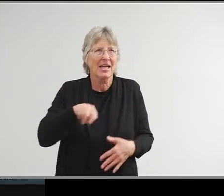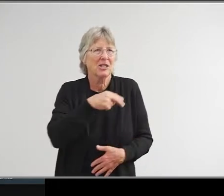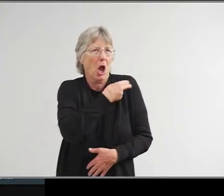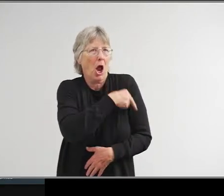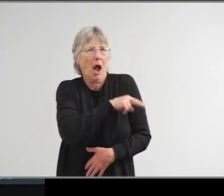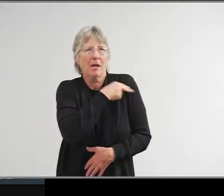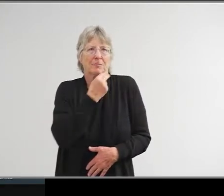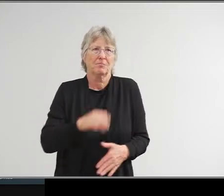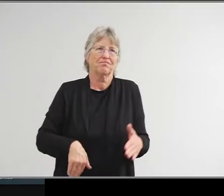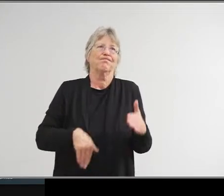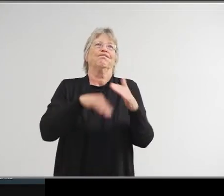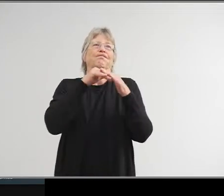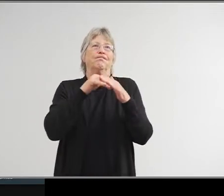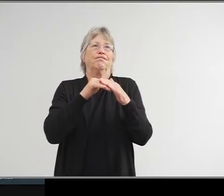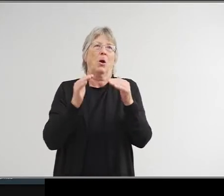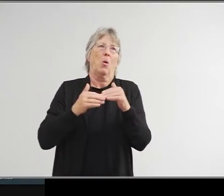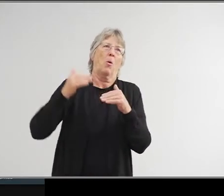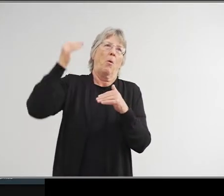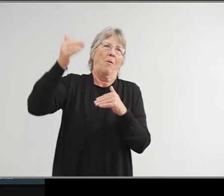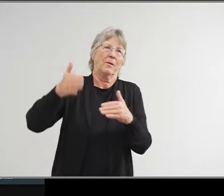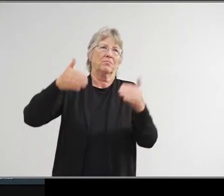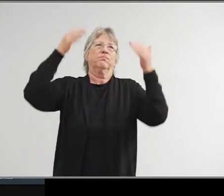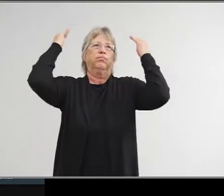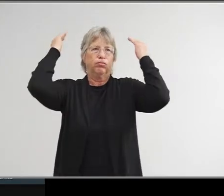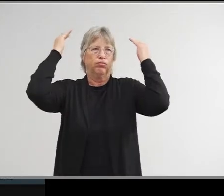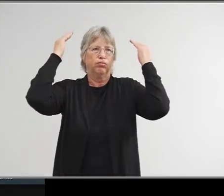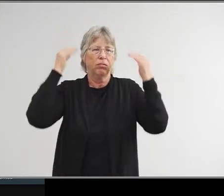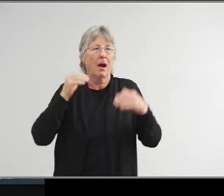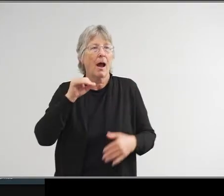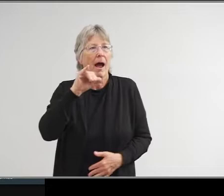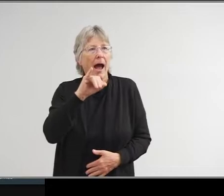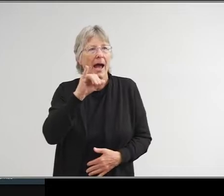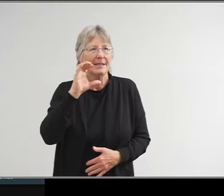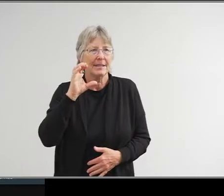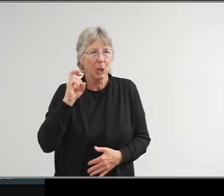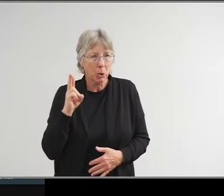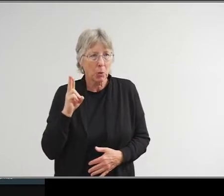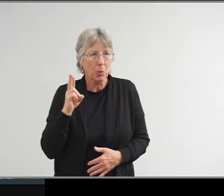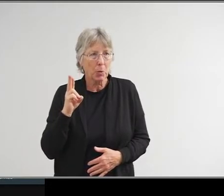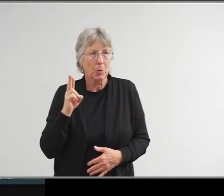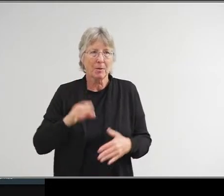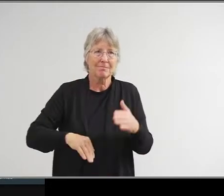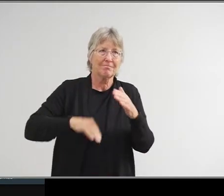and sometimes over capacity, our ICU's are at and sometimes over capacity.